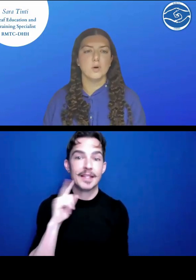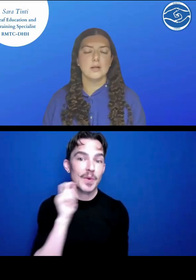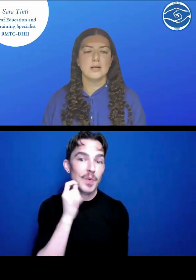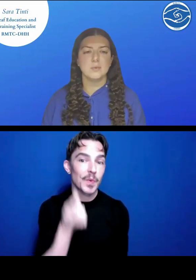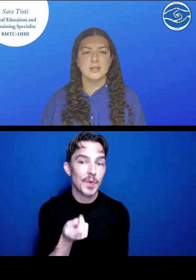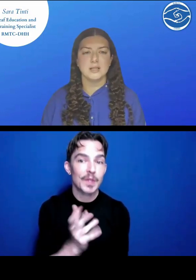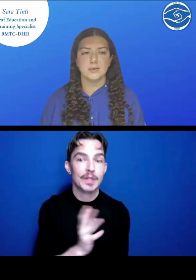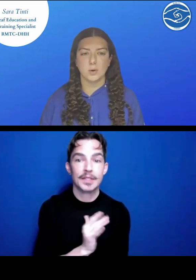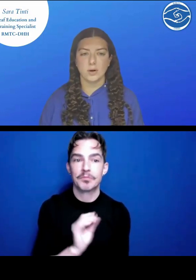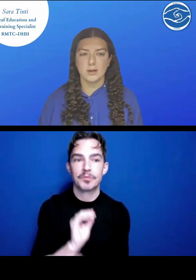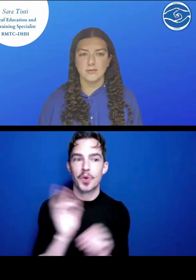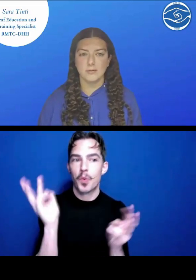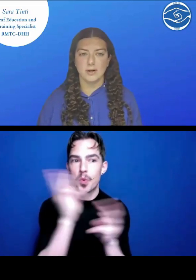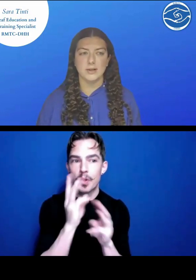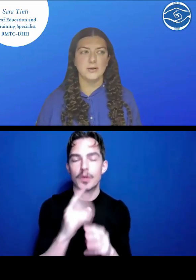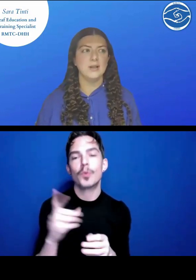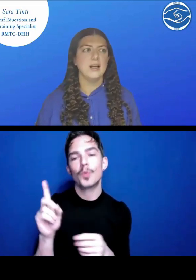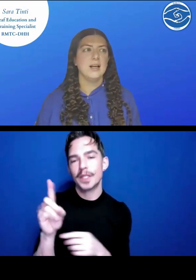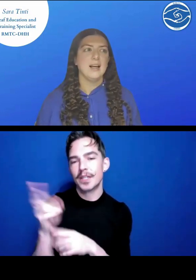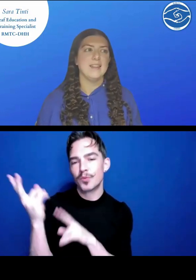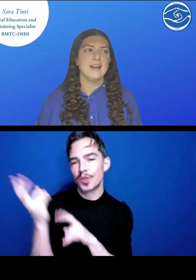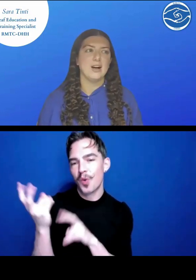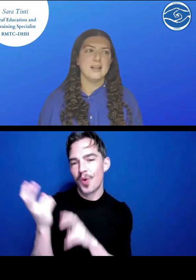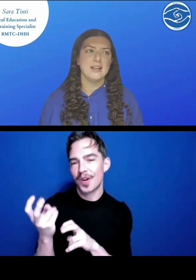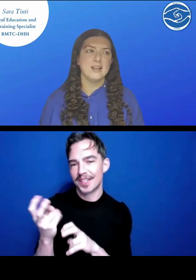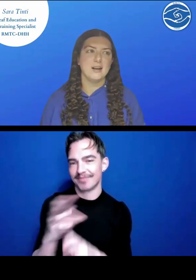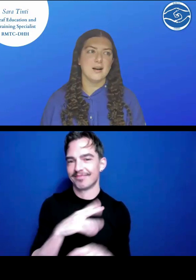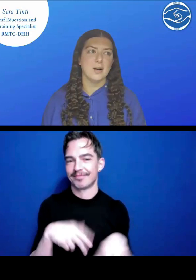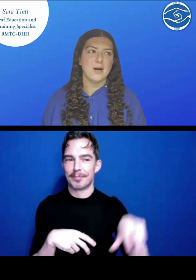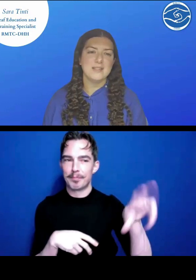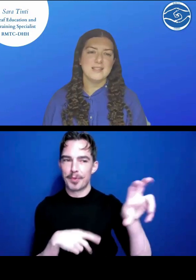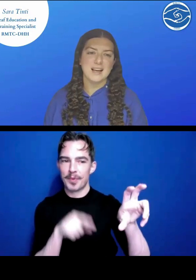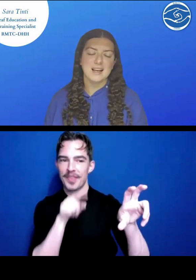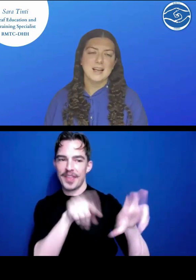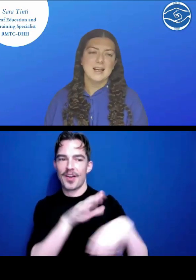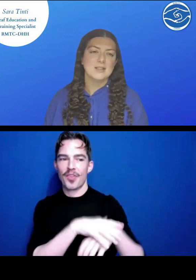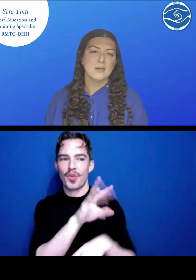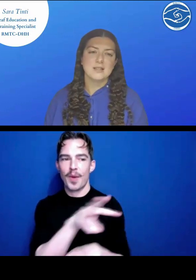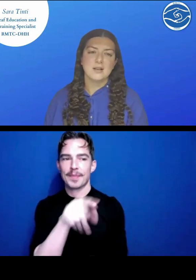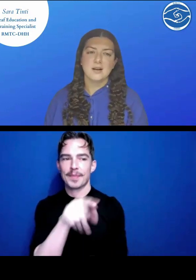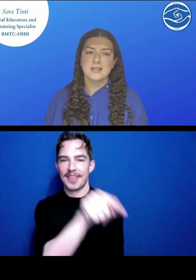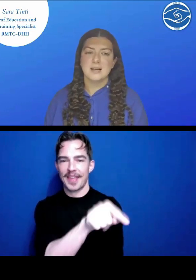No worries. is we did record them for you and they are here on our website. So these are our